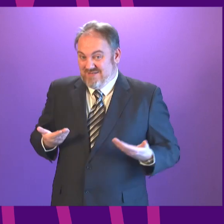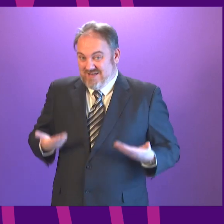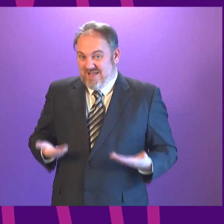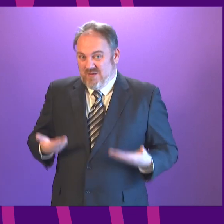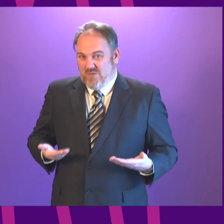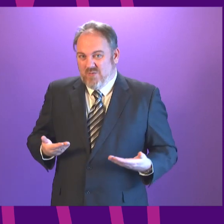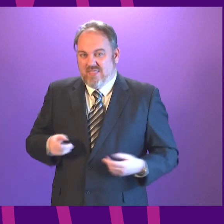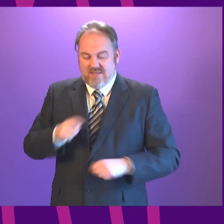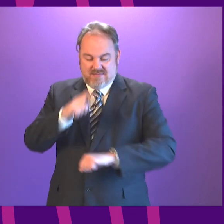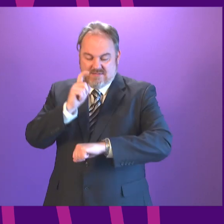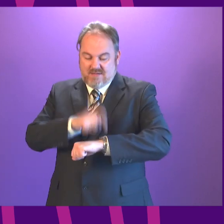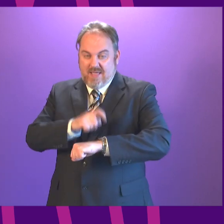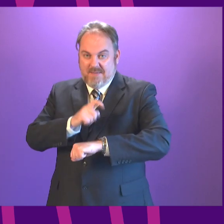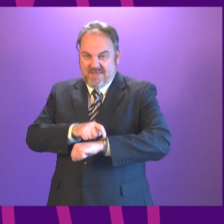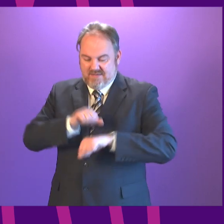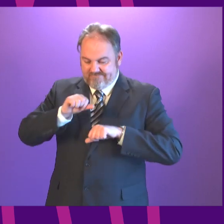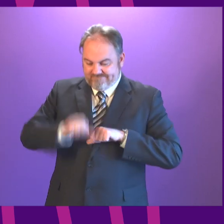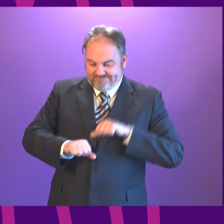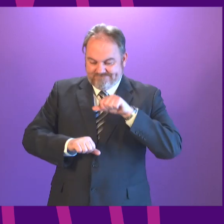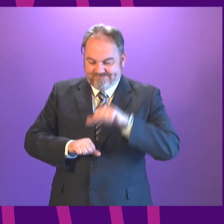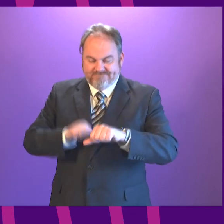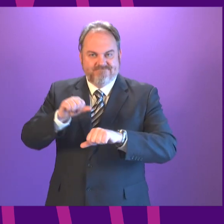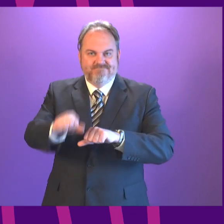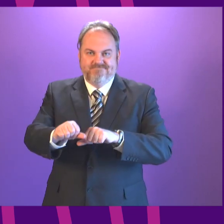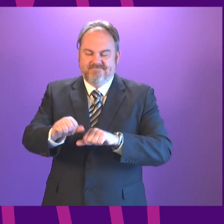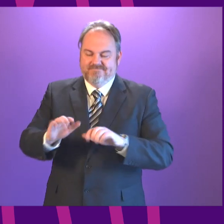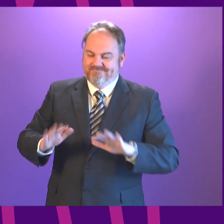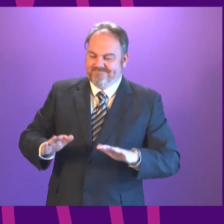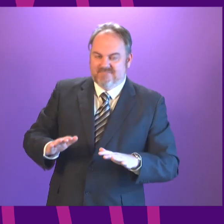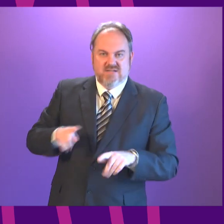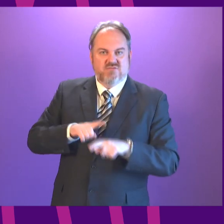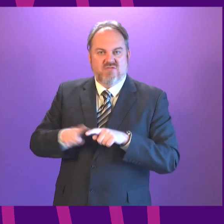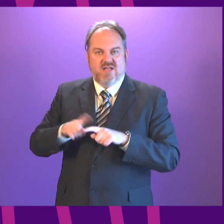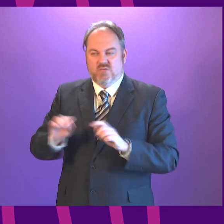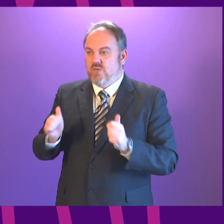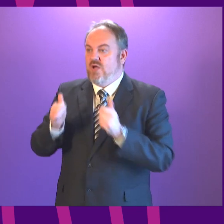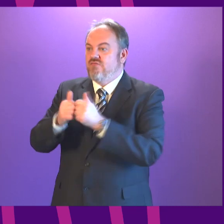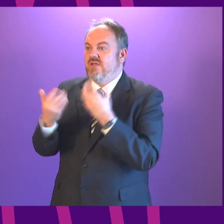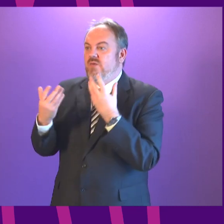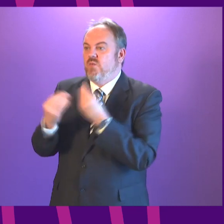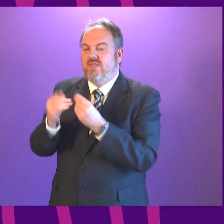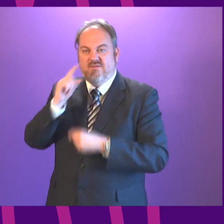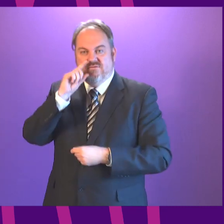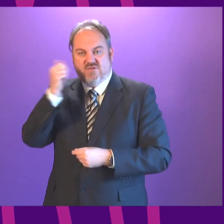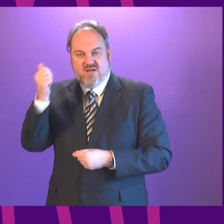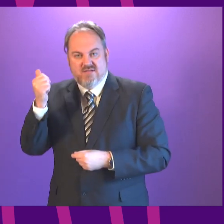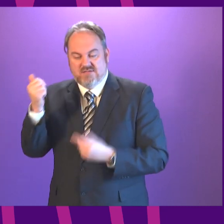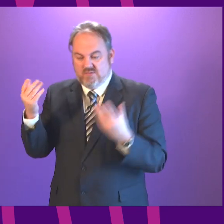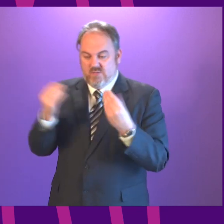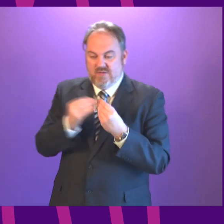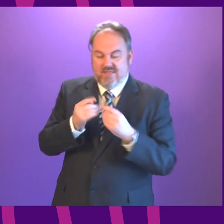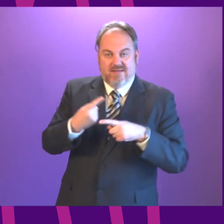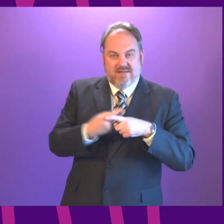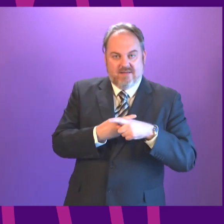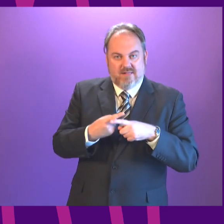the timescale for the agreement of a protocol with France and, perhaps more especially,